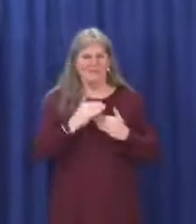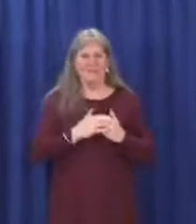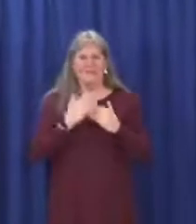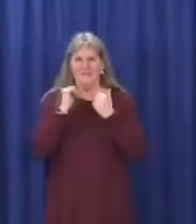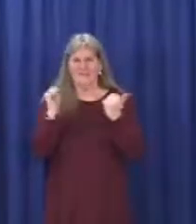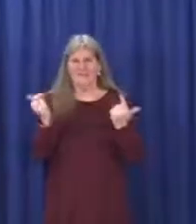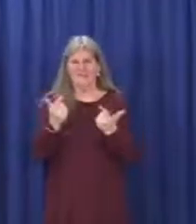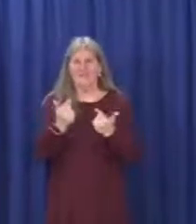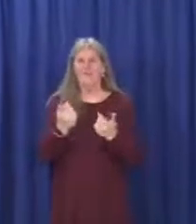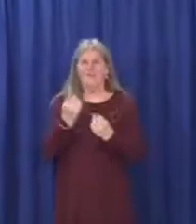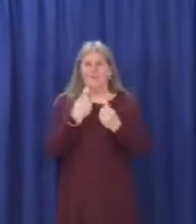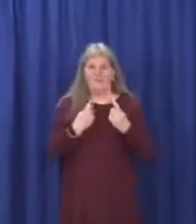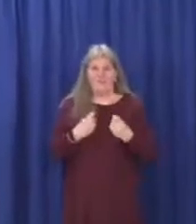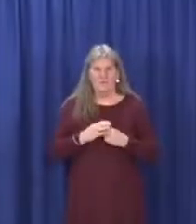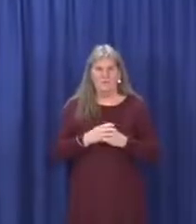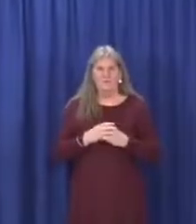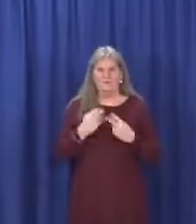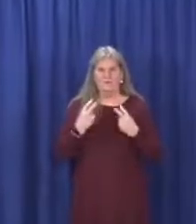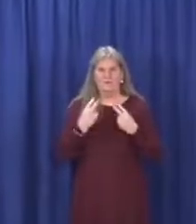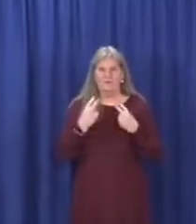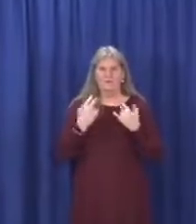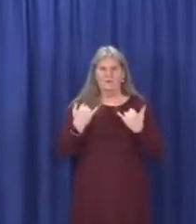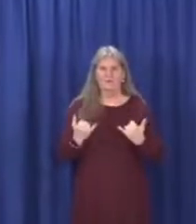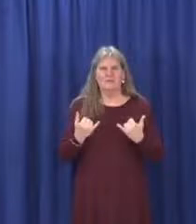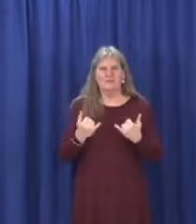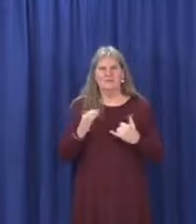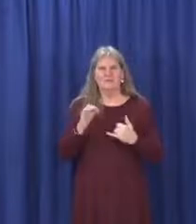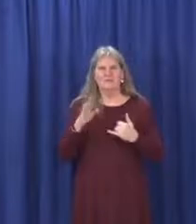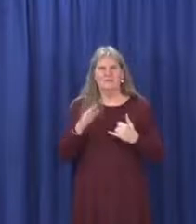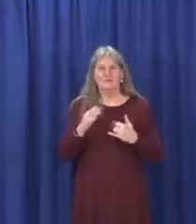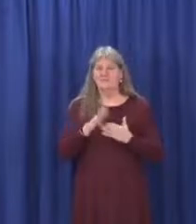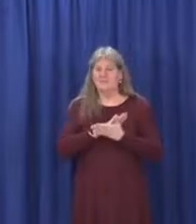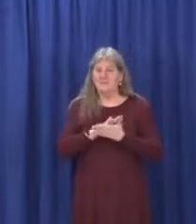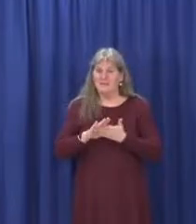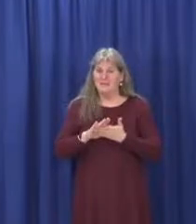the media and everyone watching live over Facebook. Be kind and stay safe. 1875 --:--:--:-- --> --:--:--:--